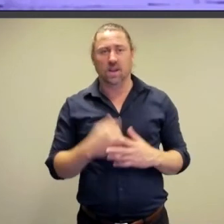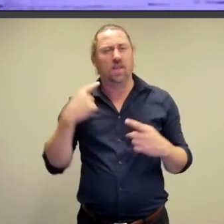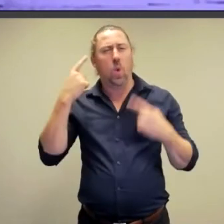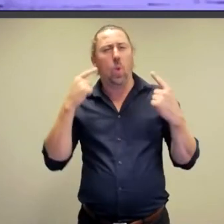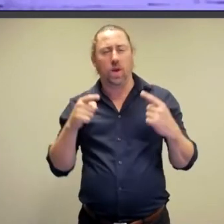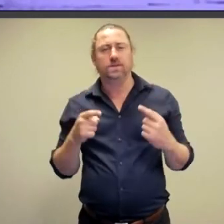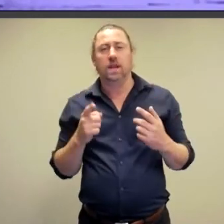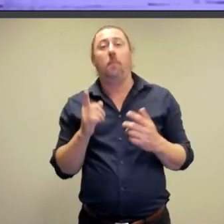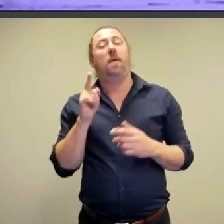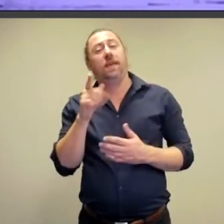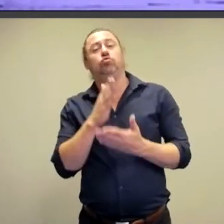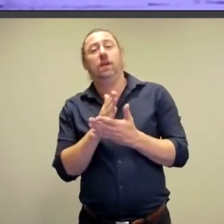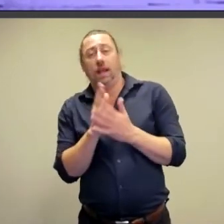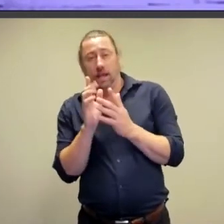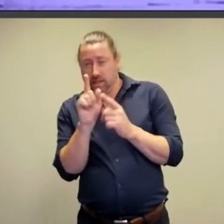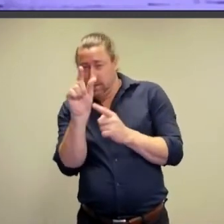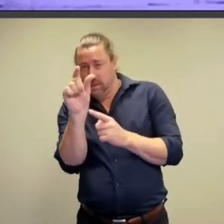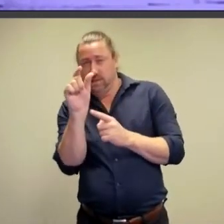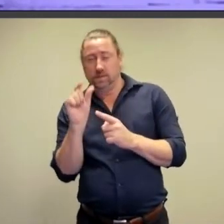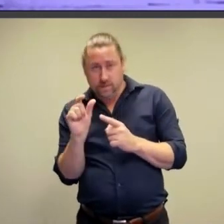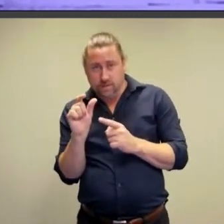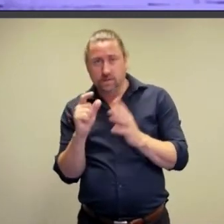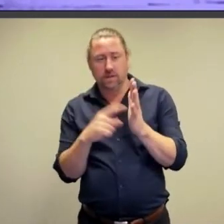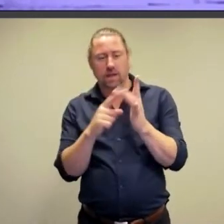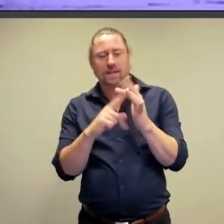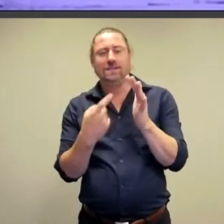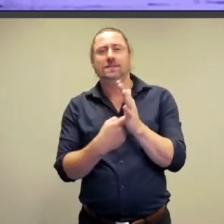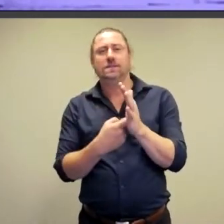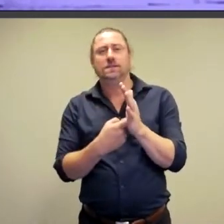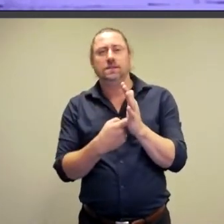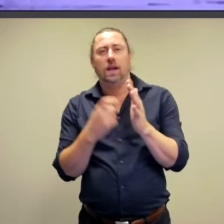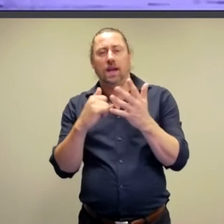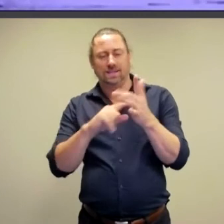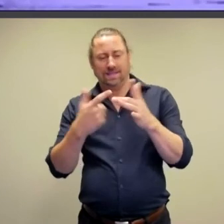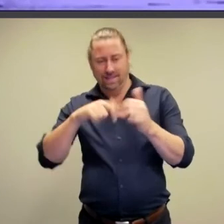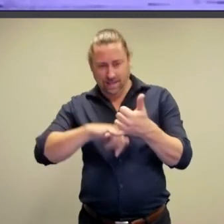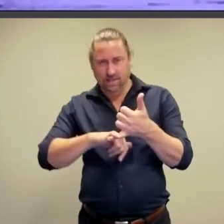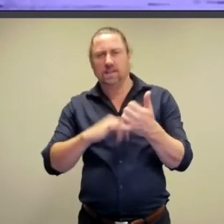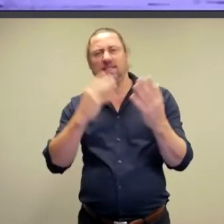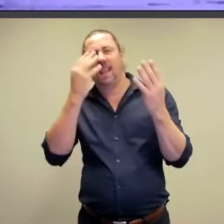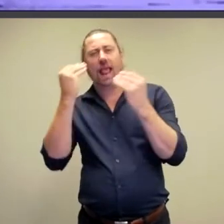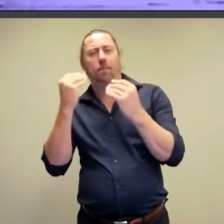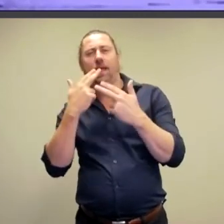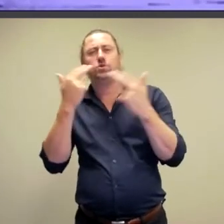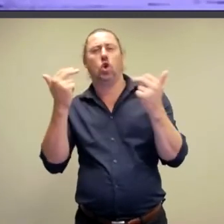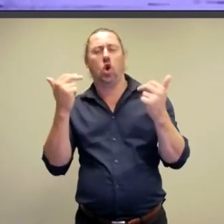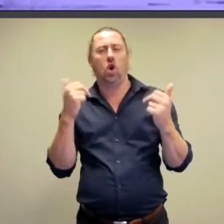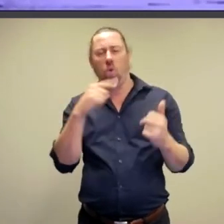snippet from the Tinderstick's Sleepy Song which the artist has